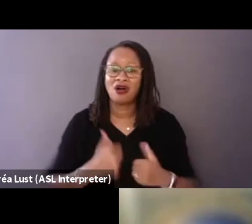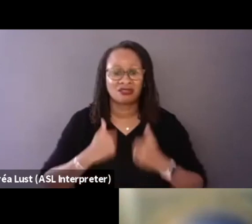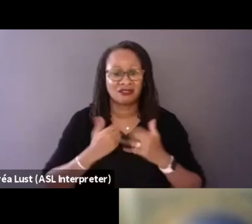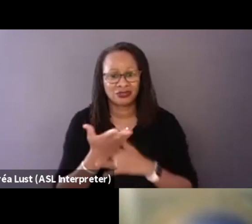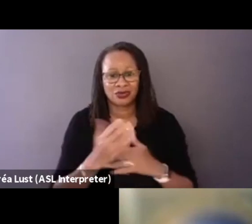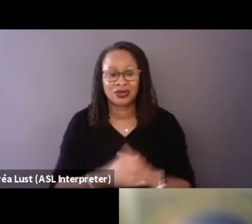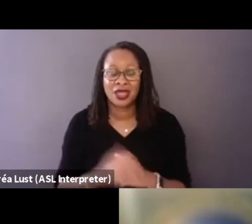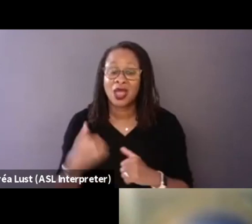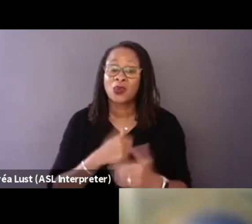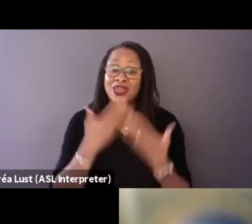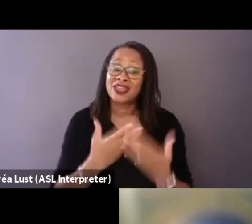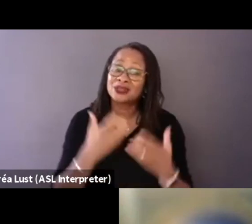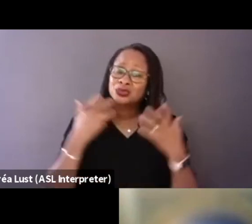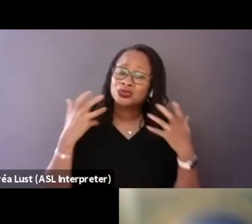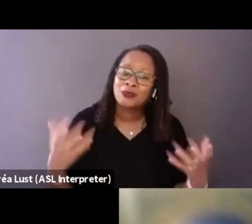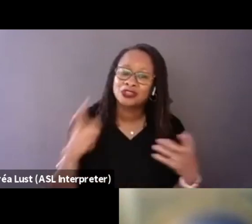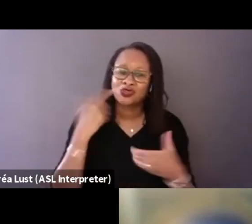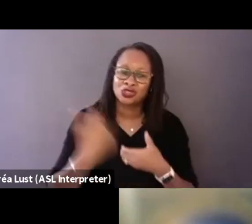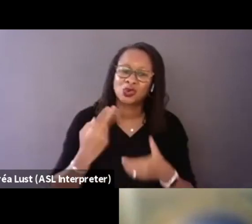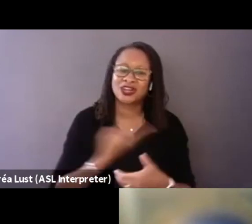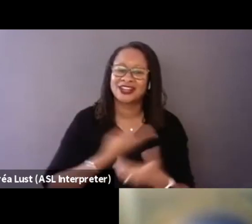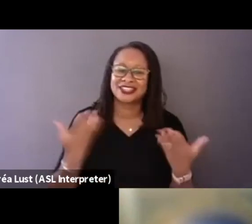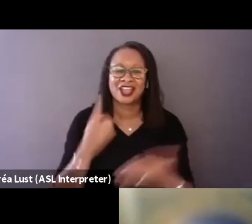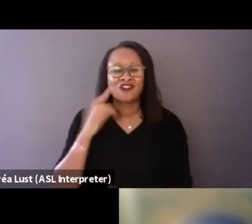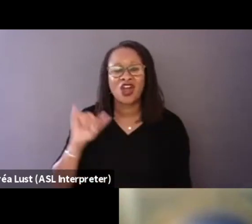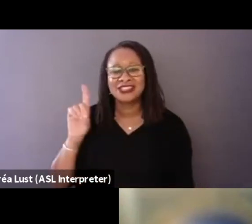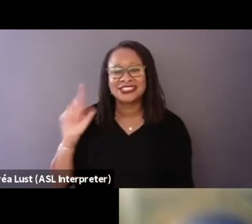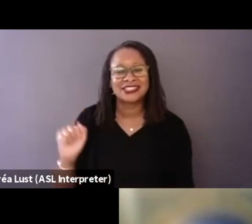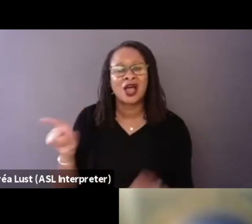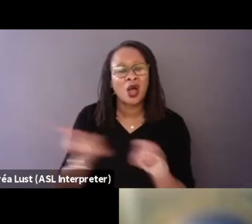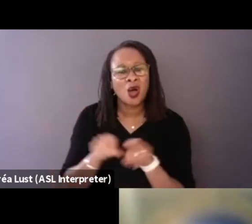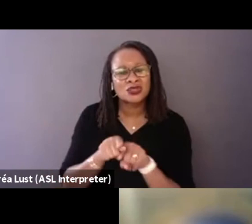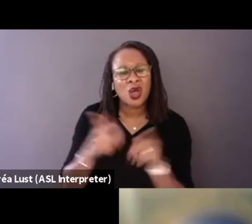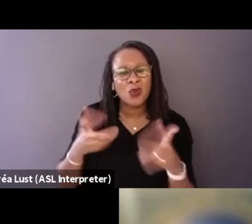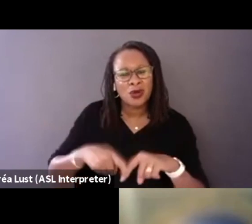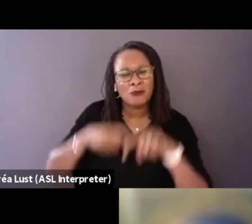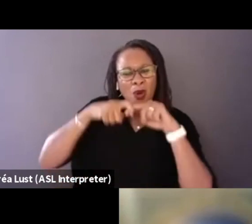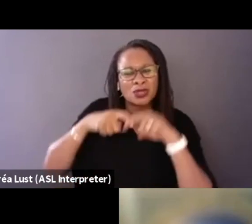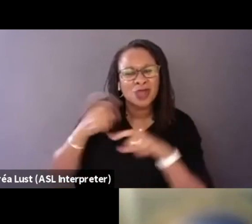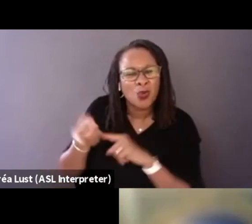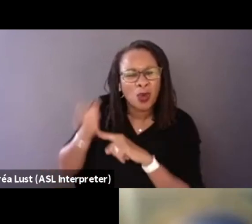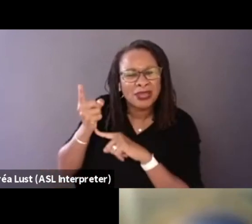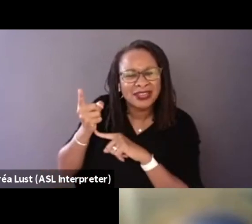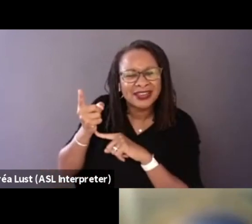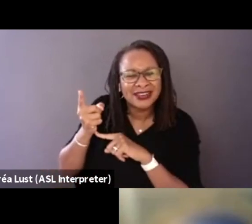We thank you so much for joining us here for the IDA. I also just want to pause for one moment and thank